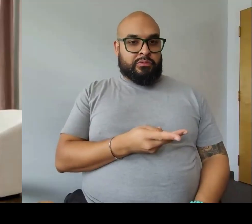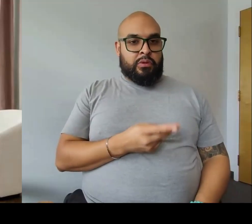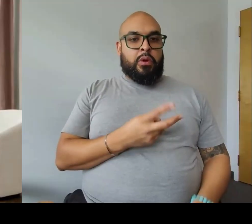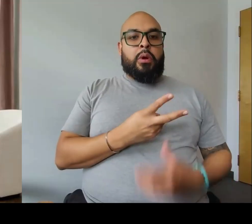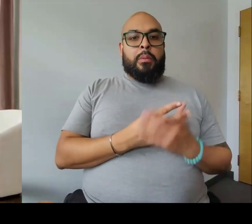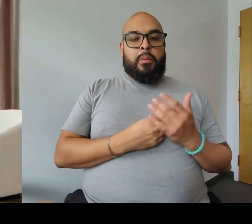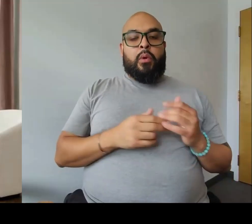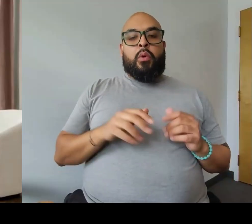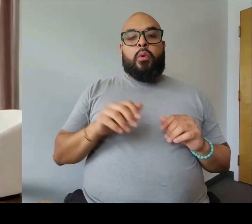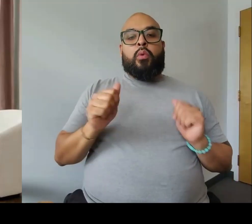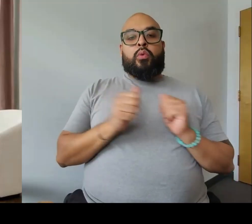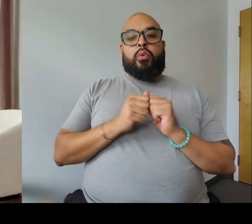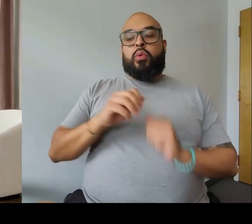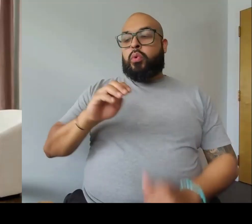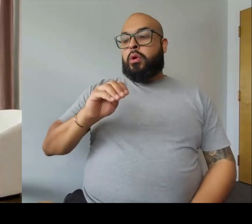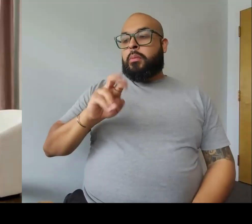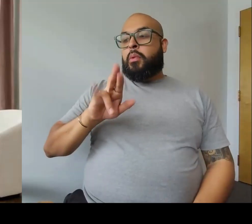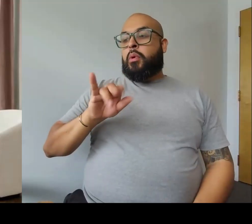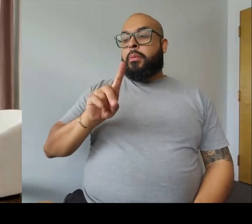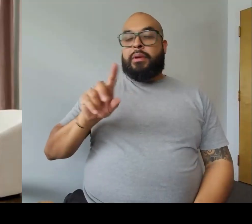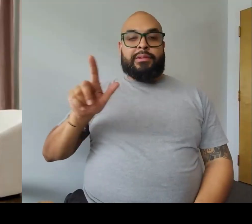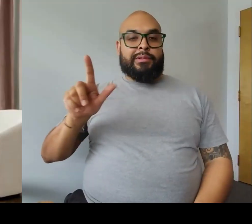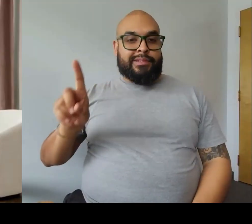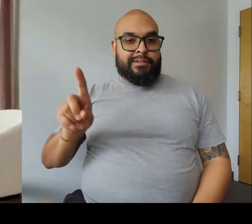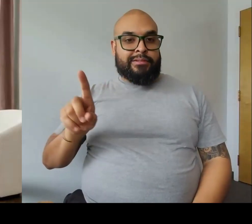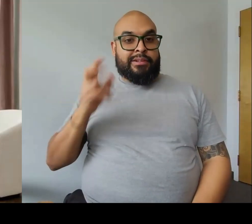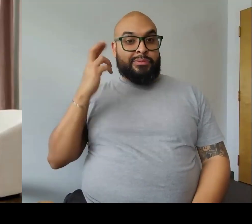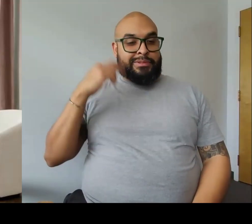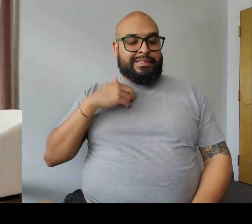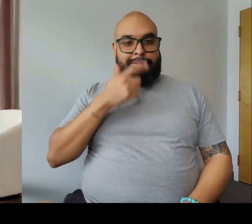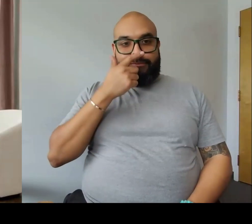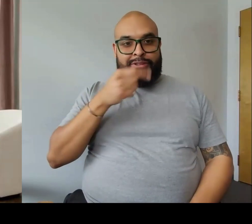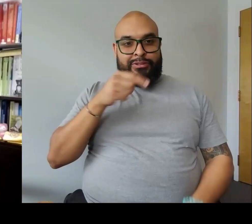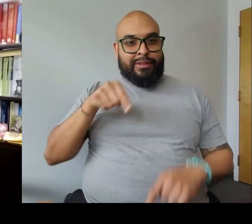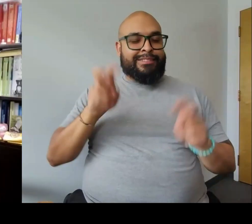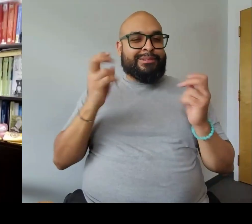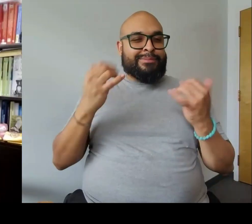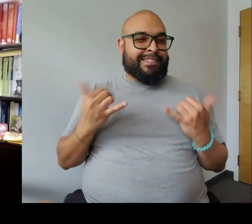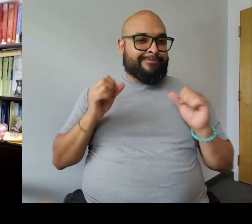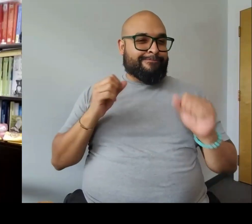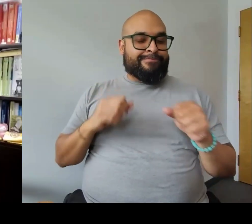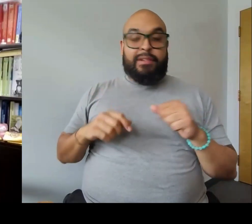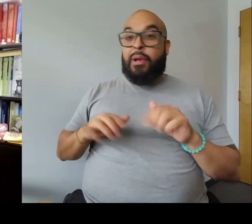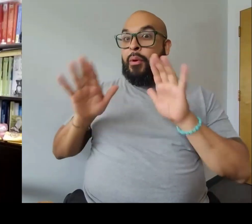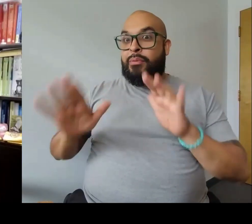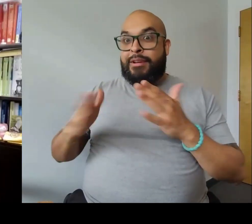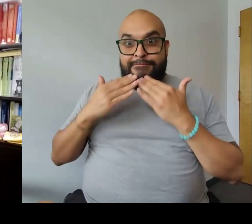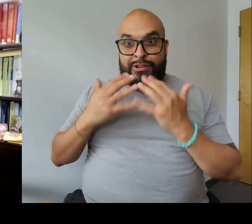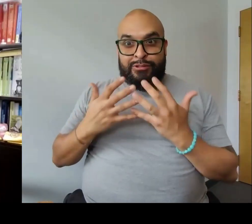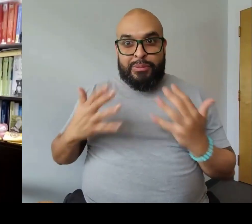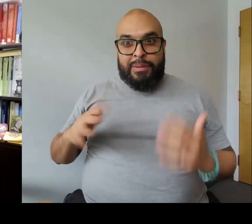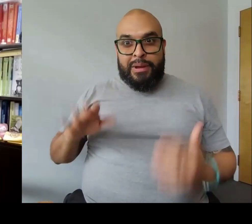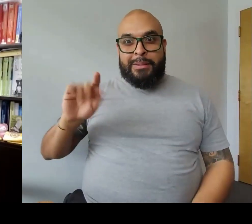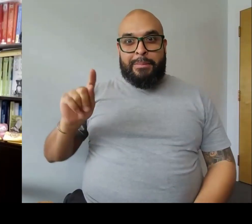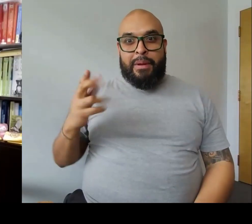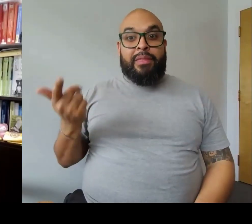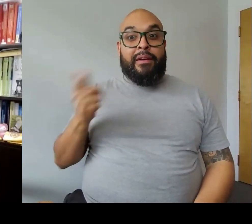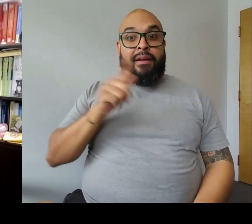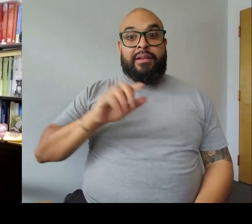So that is why I'm particularly interested in our topic today. All right, great. Thank you so much, Beth. And we'll go over to Carol.